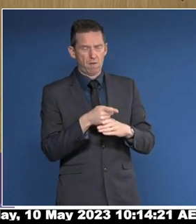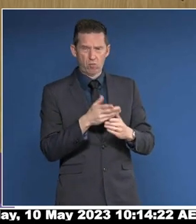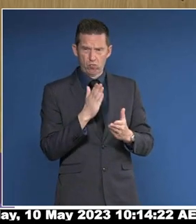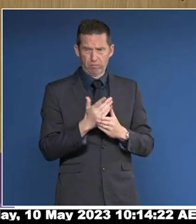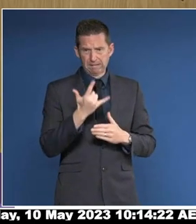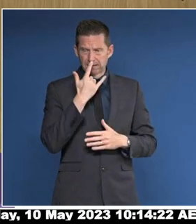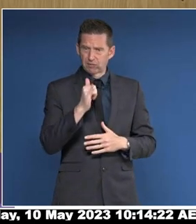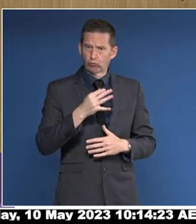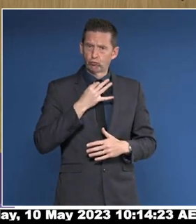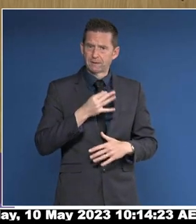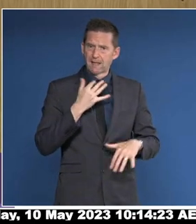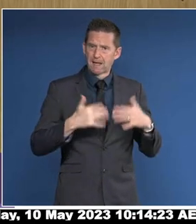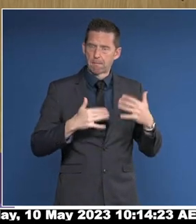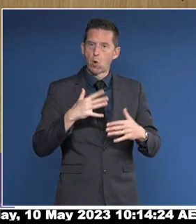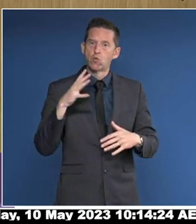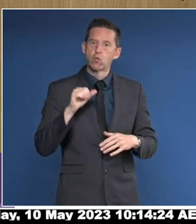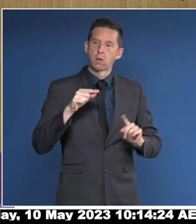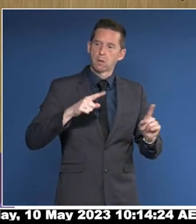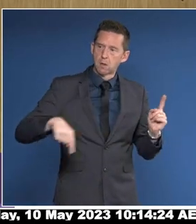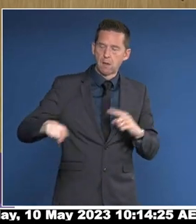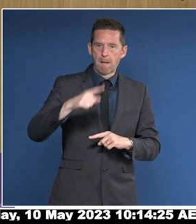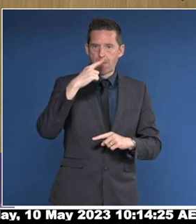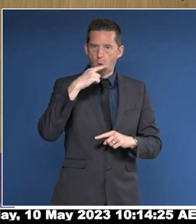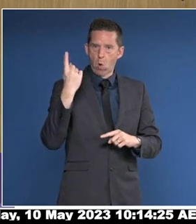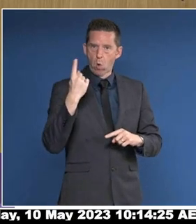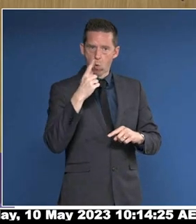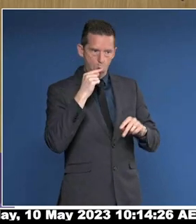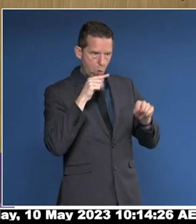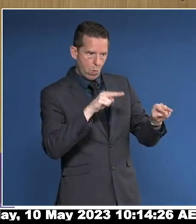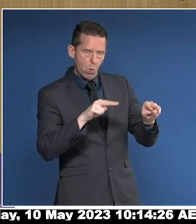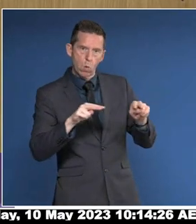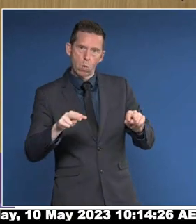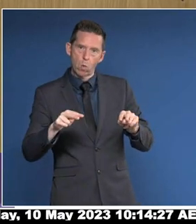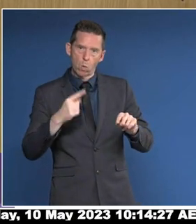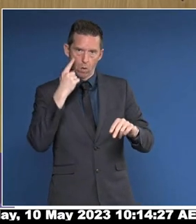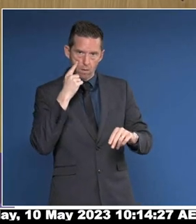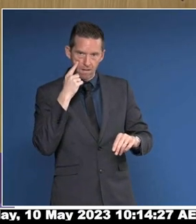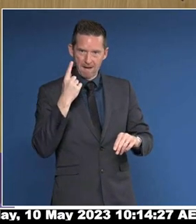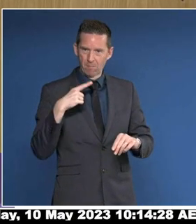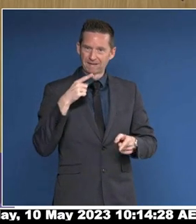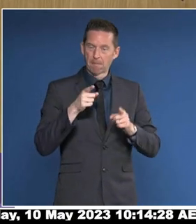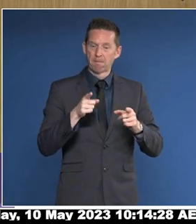everyone who has a line of sight, because not all pieces of the puzzle are actually sitting at that meeting. So -